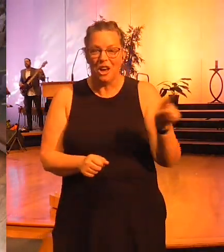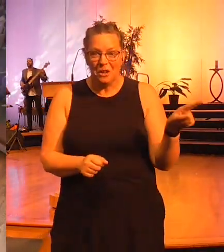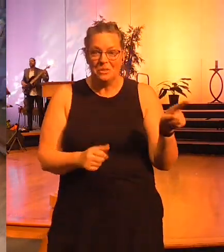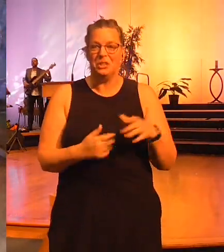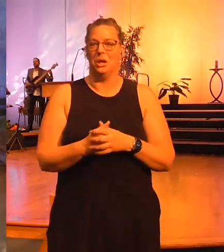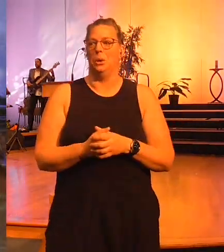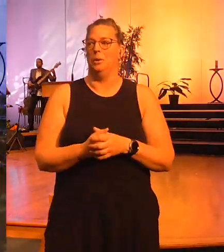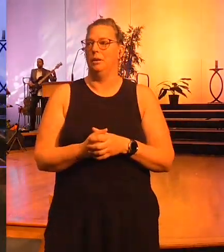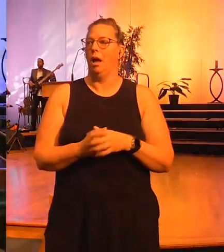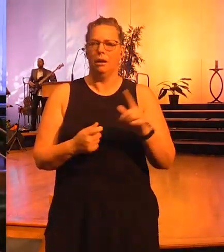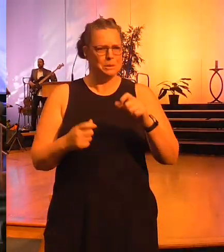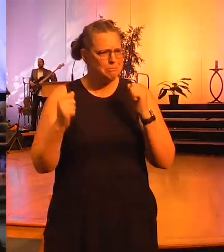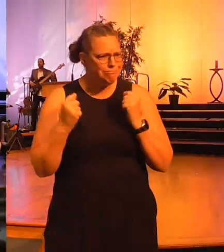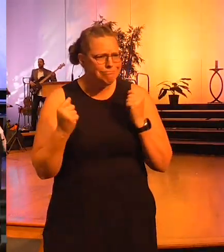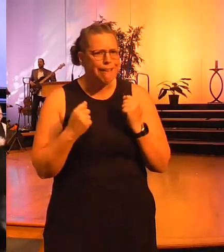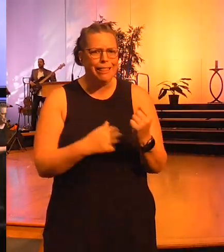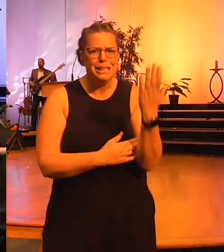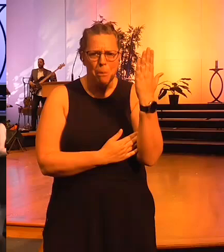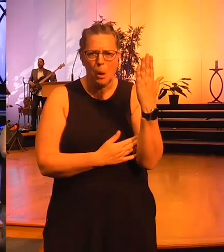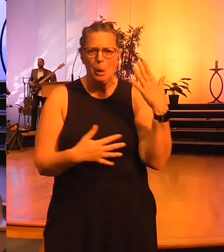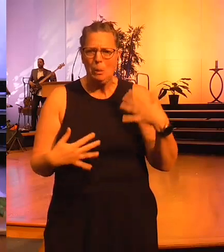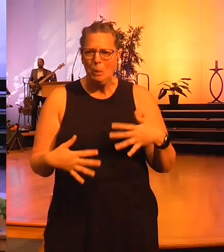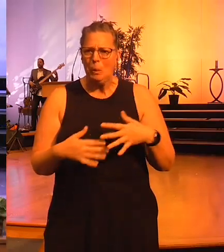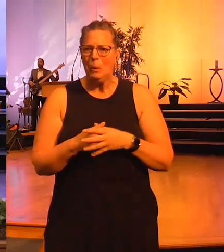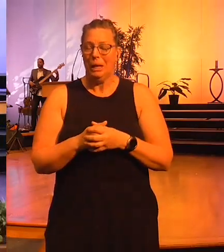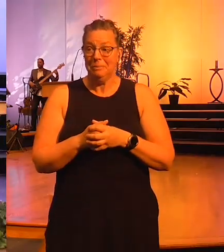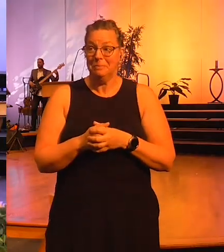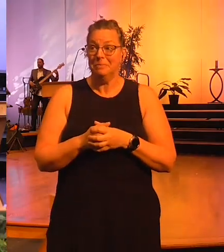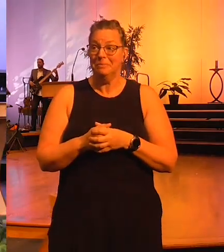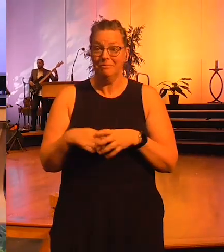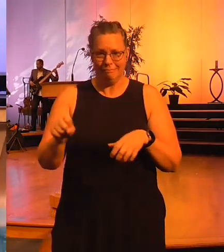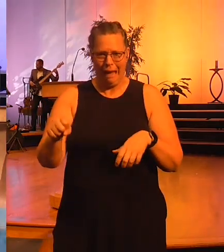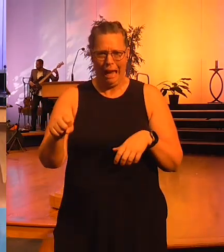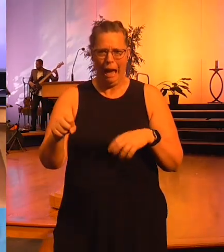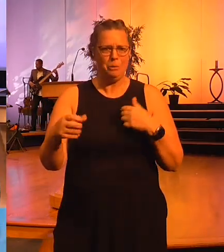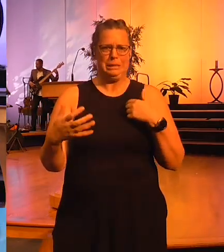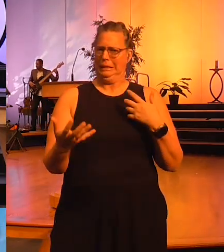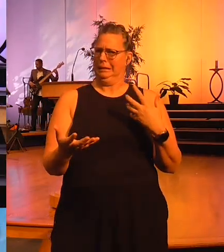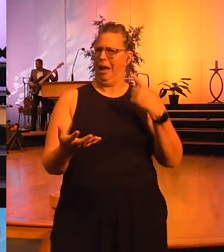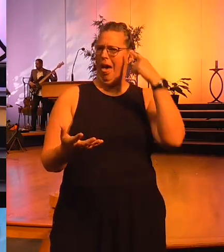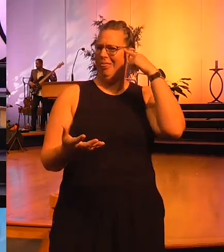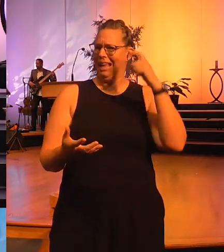bit chilly this morning wasn't it yeah I was like I think I need a jacket but you